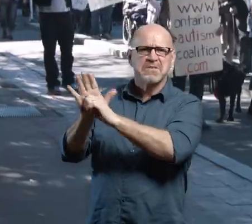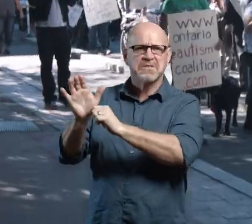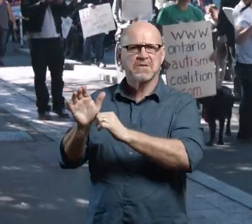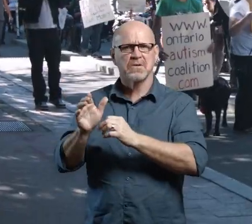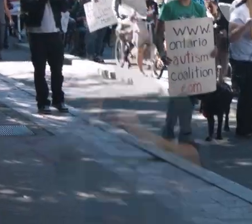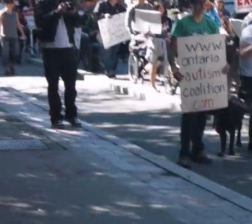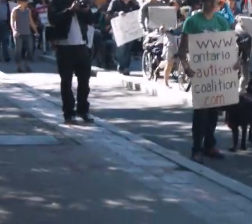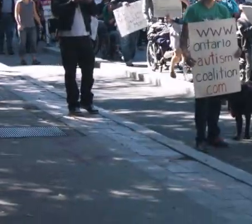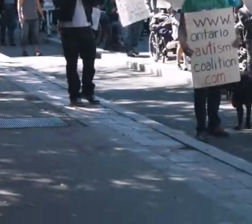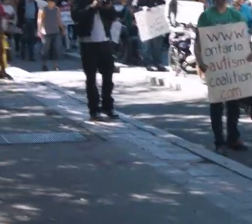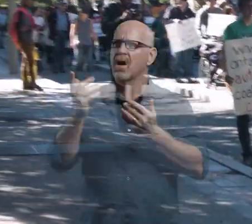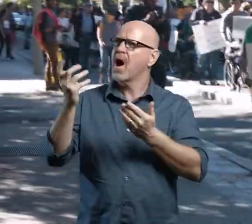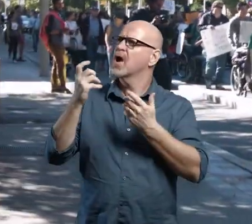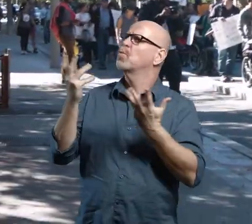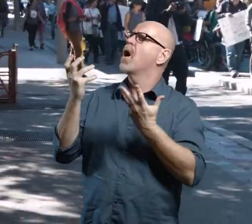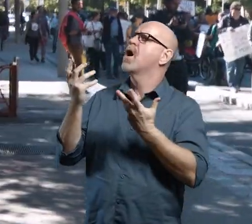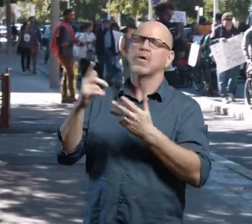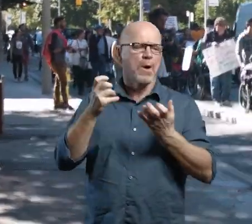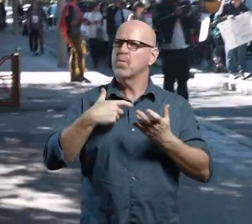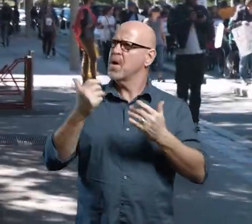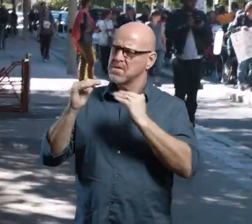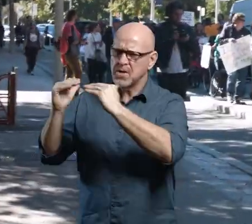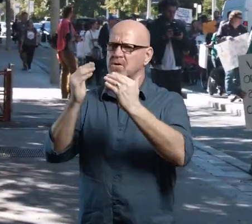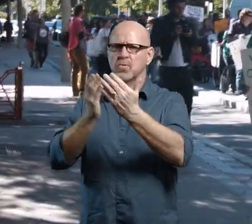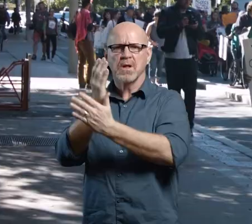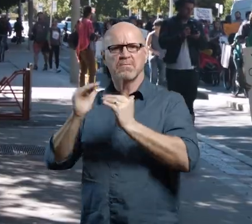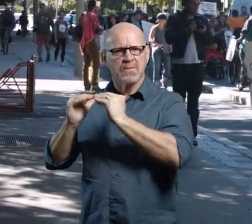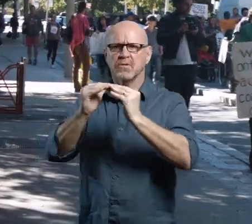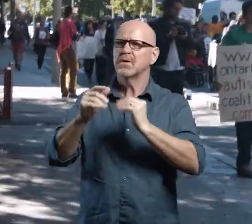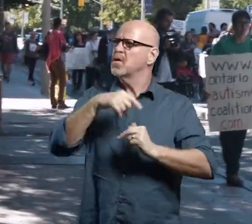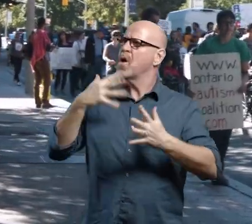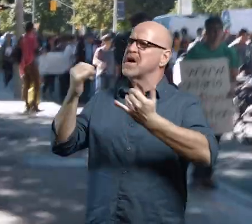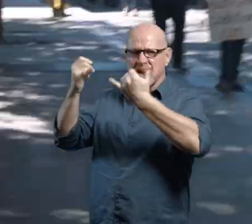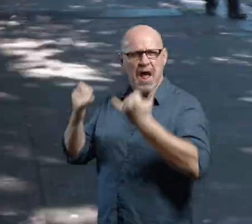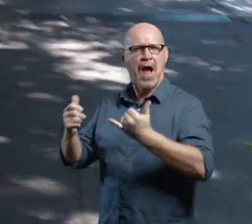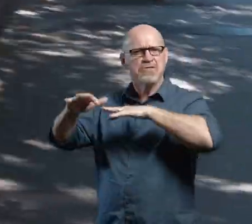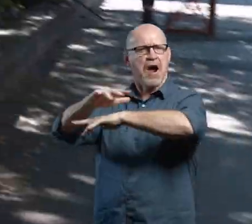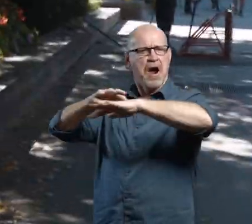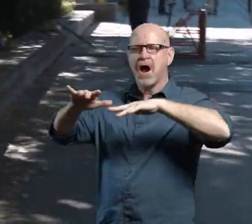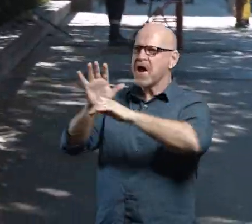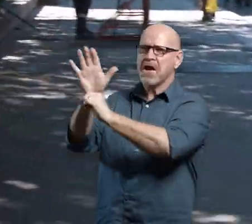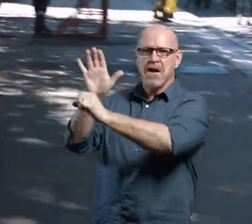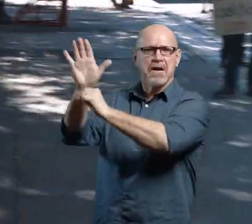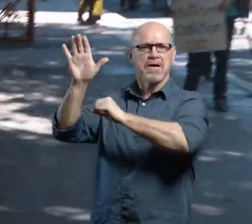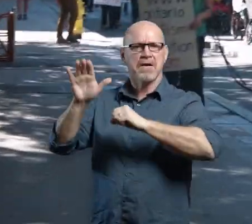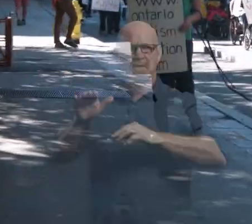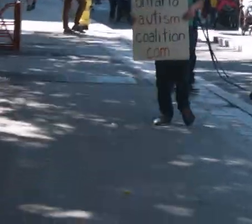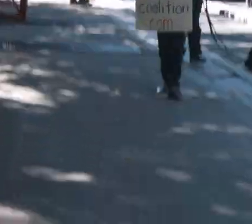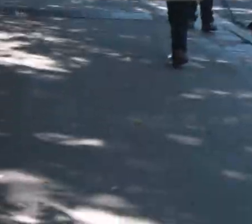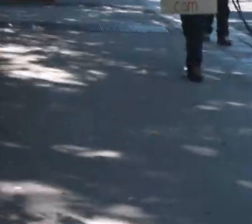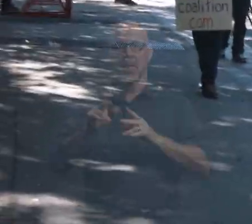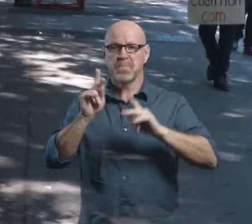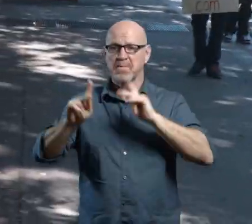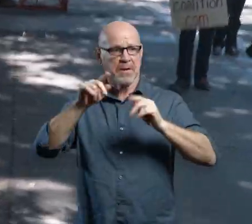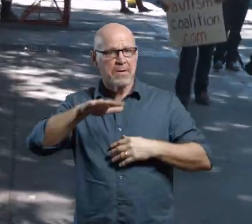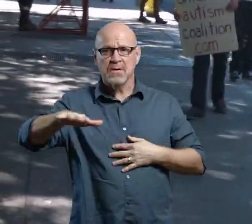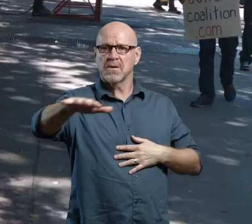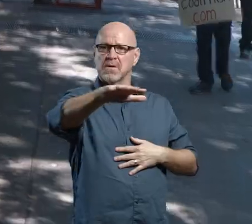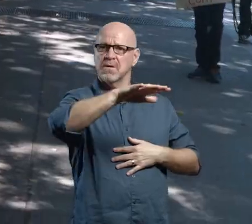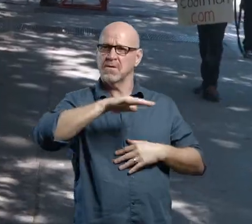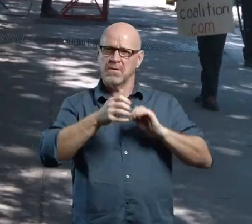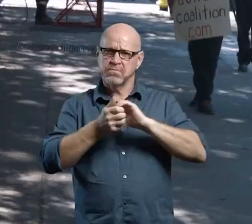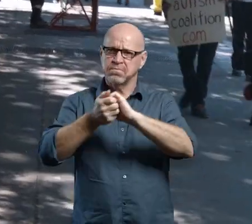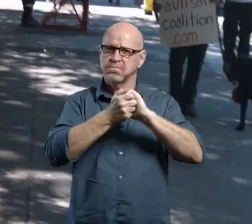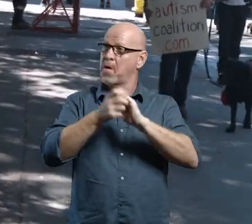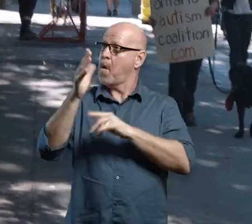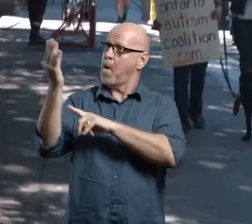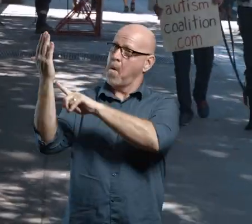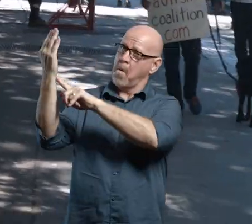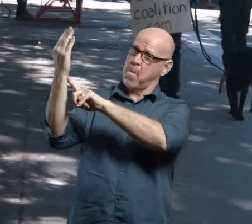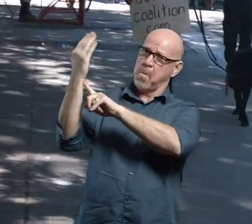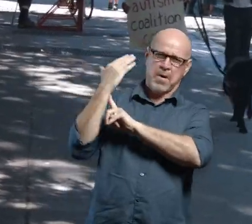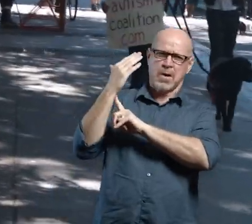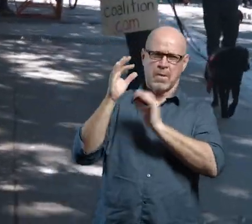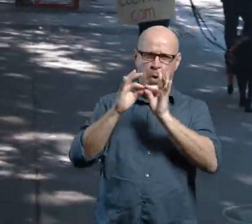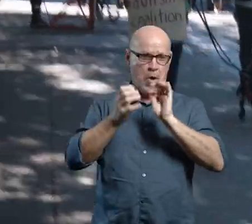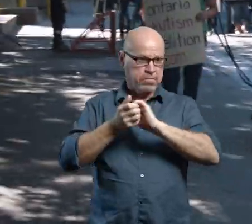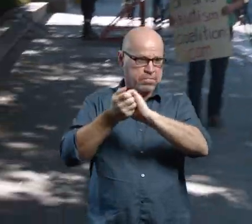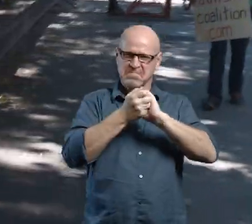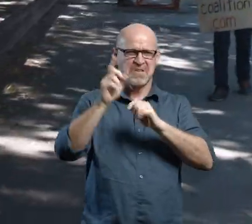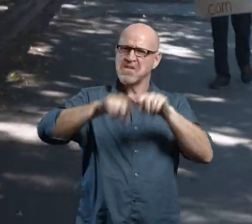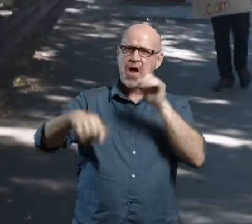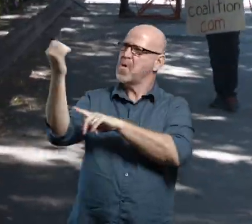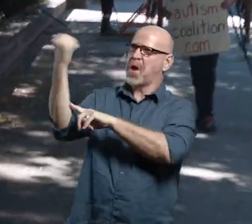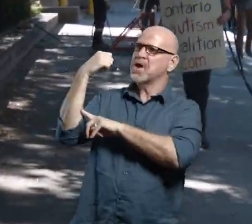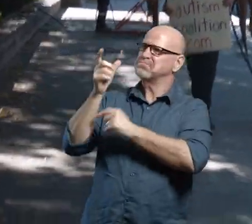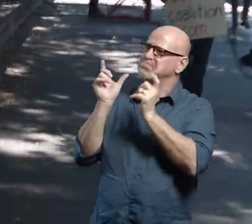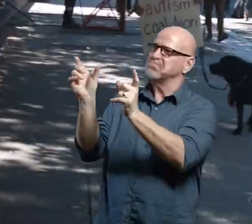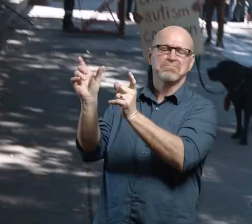What do we want? >>Equal rights! >>And when do we want it? >>Now! (Whistles, bells, chatter and laughter among protesters) >>The people united will never be defeated! The people united will never be defeated!